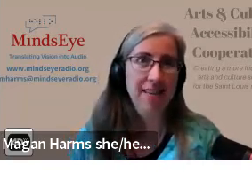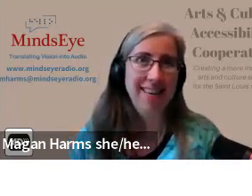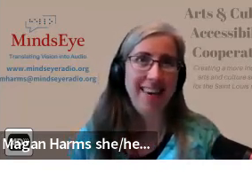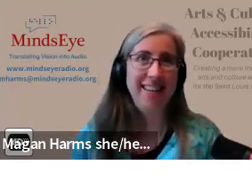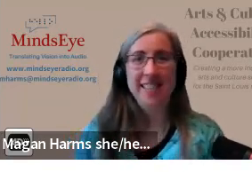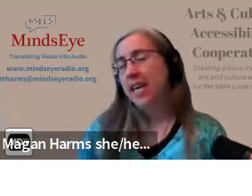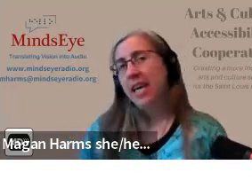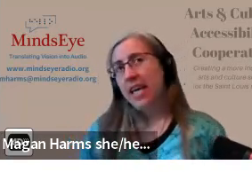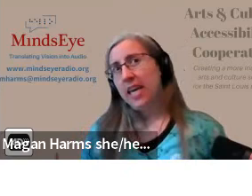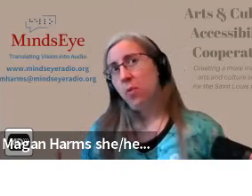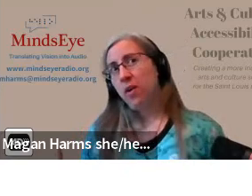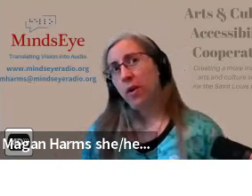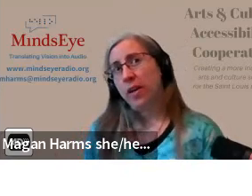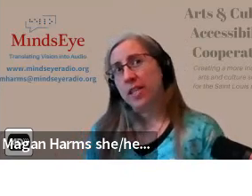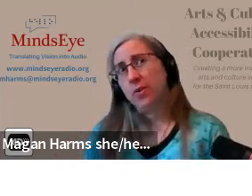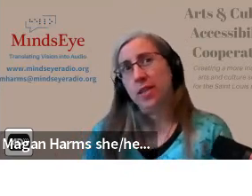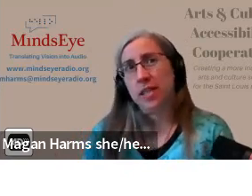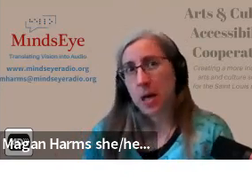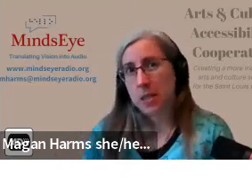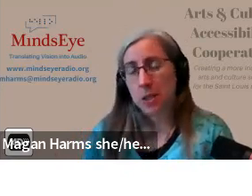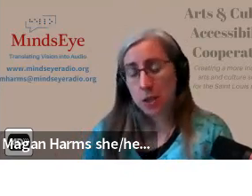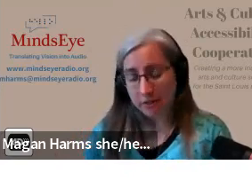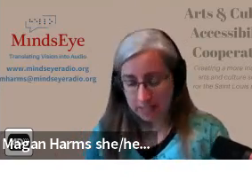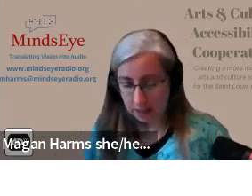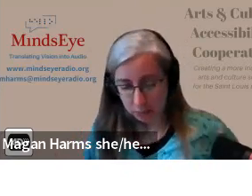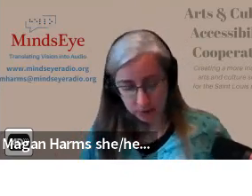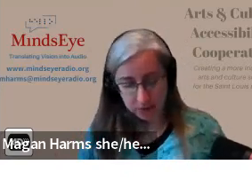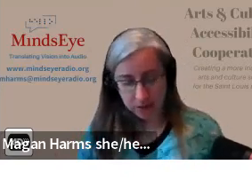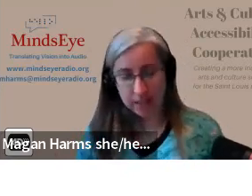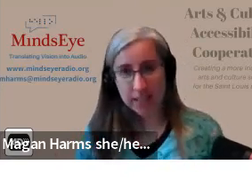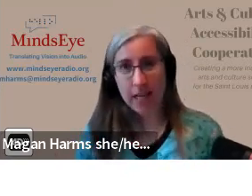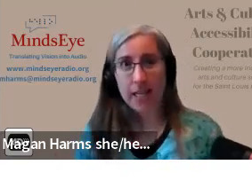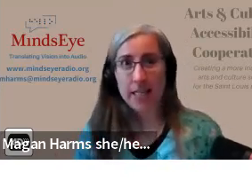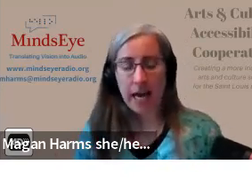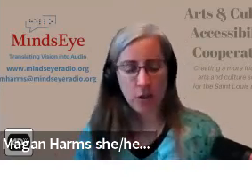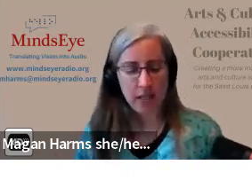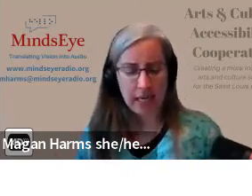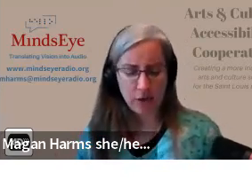er. We are going to discuss service animal s, which is exciting. That's